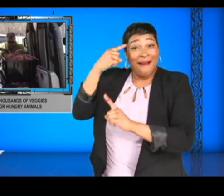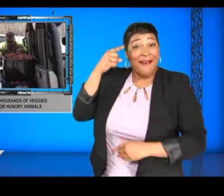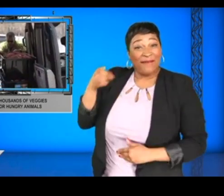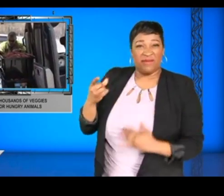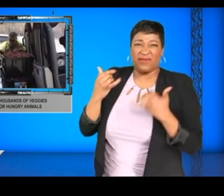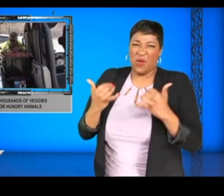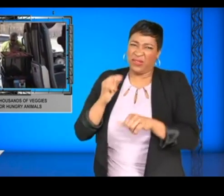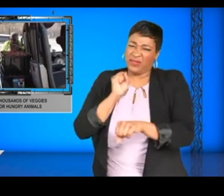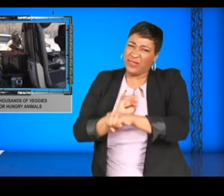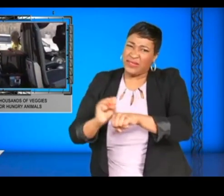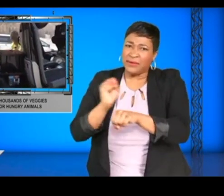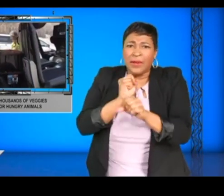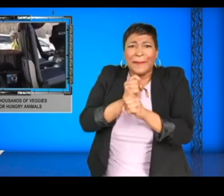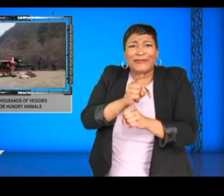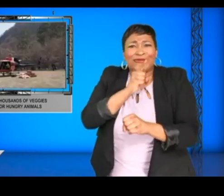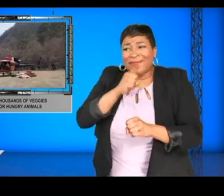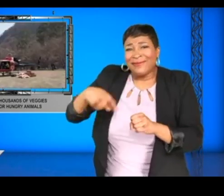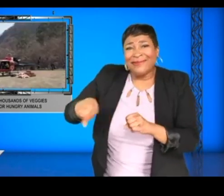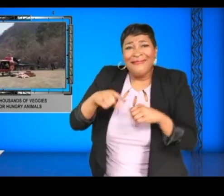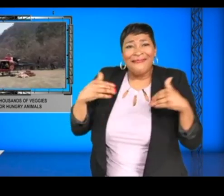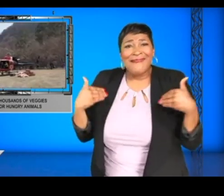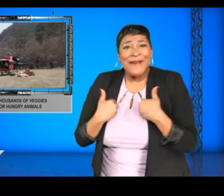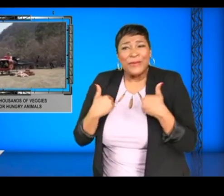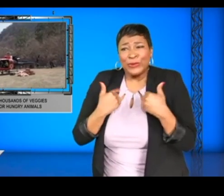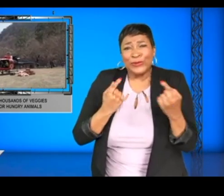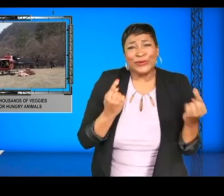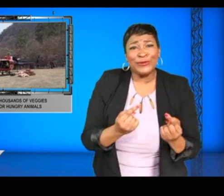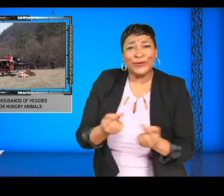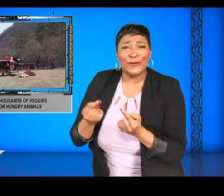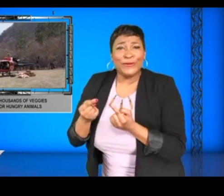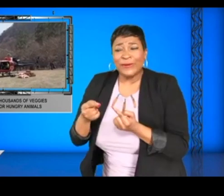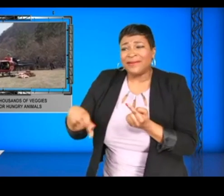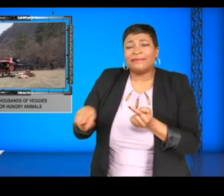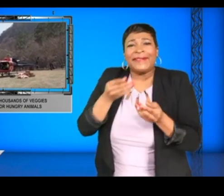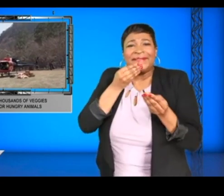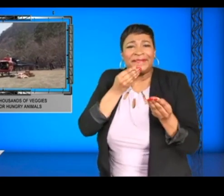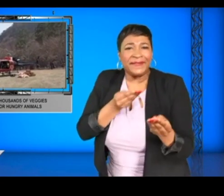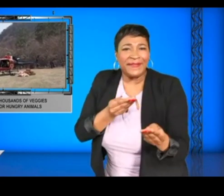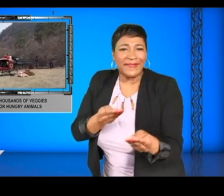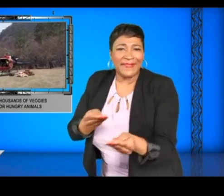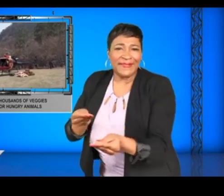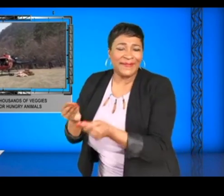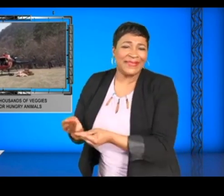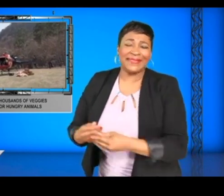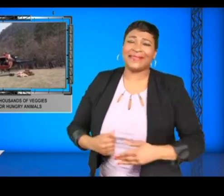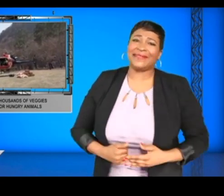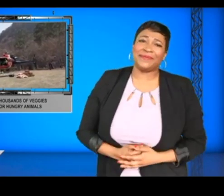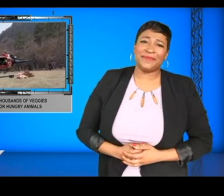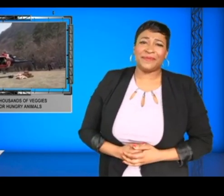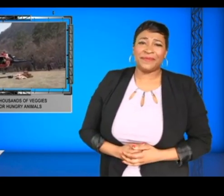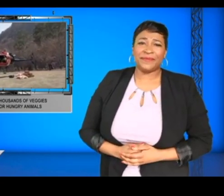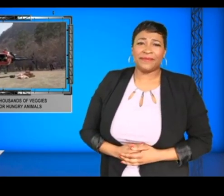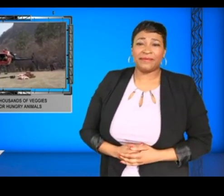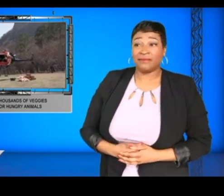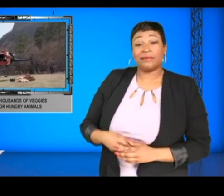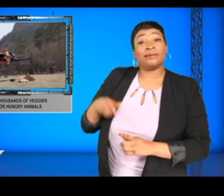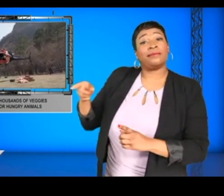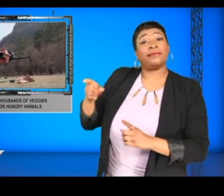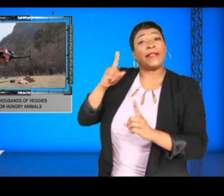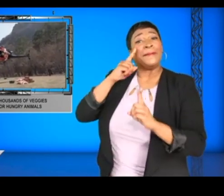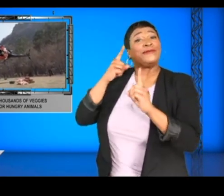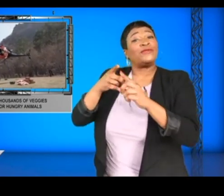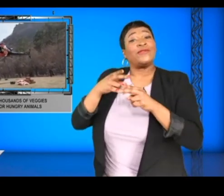Australian bushfires are being fed.